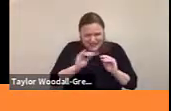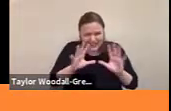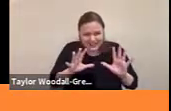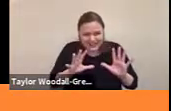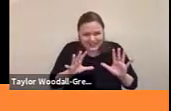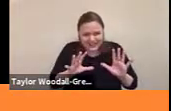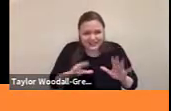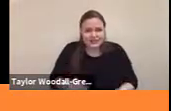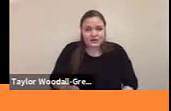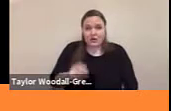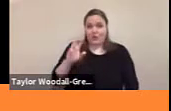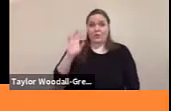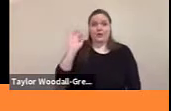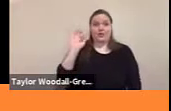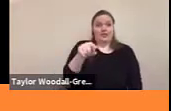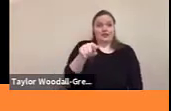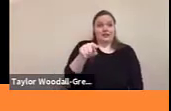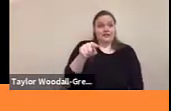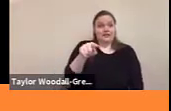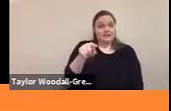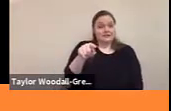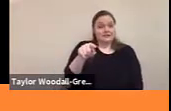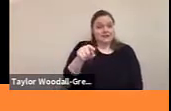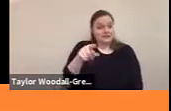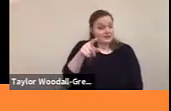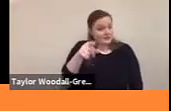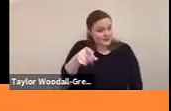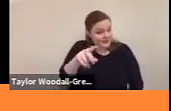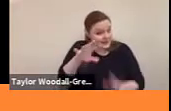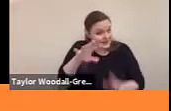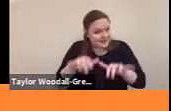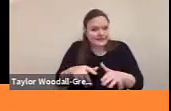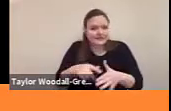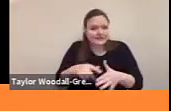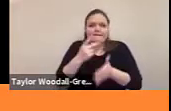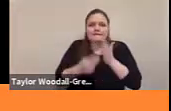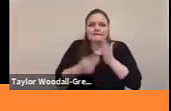This text fails to appear, I guess they want you to do,